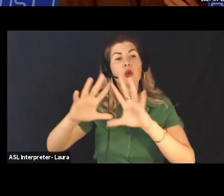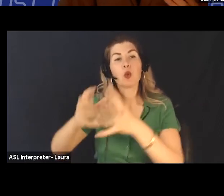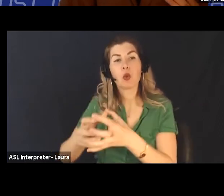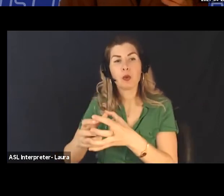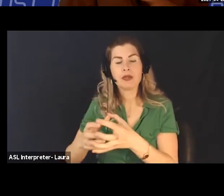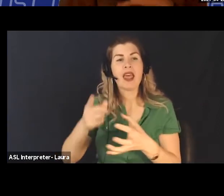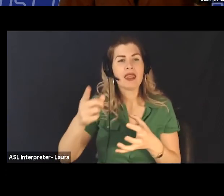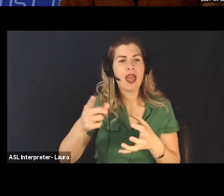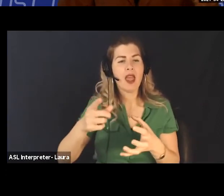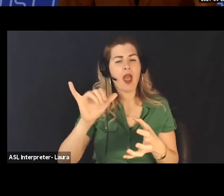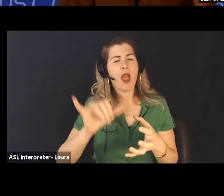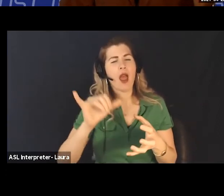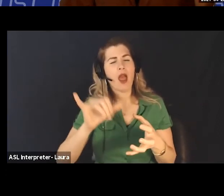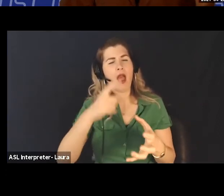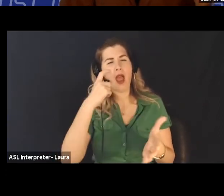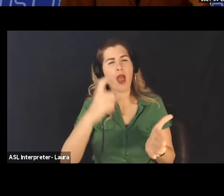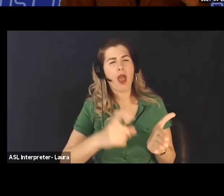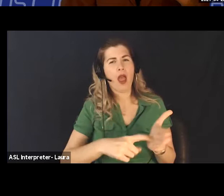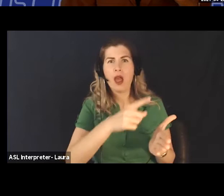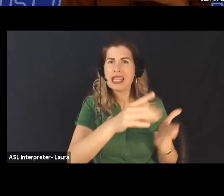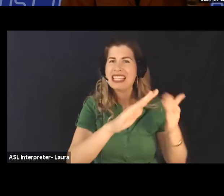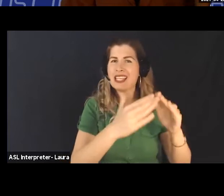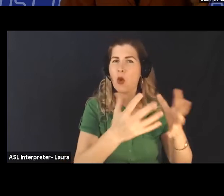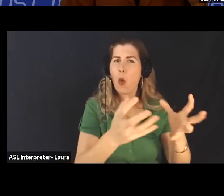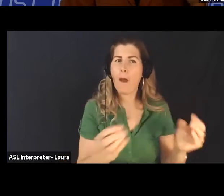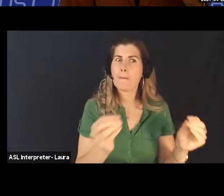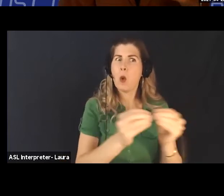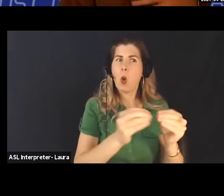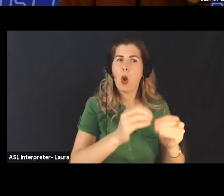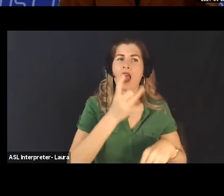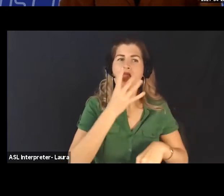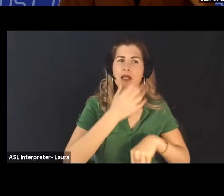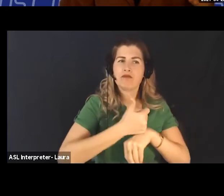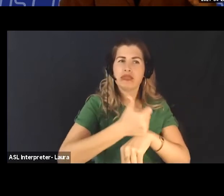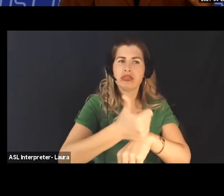When the city wanted to expand the program. And for some reason, somebody who is working within